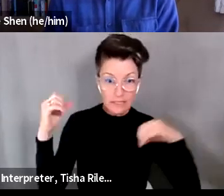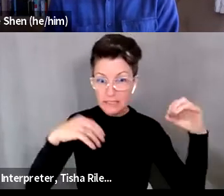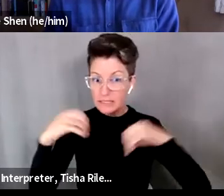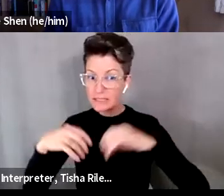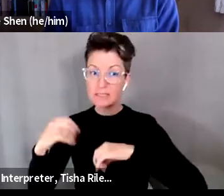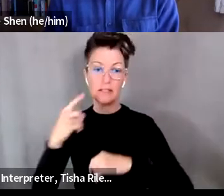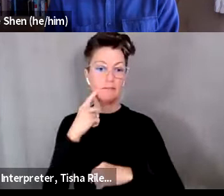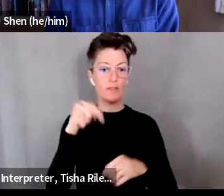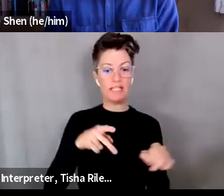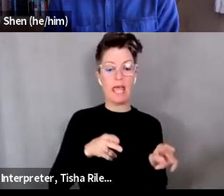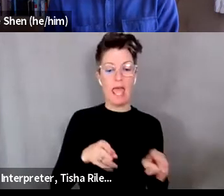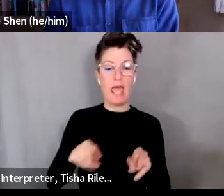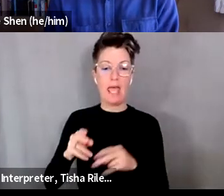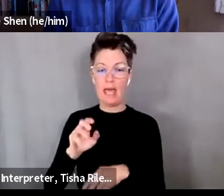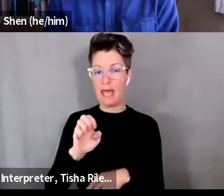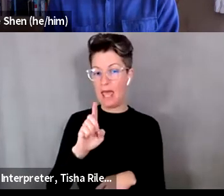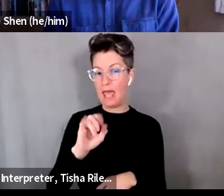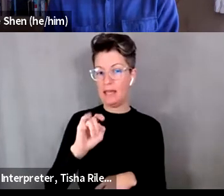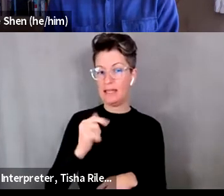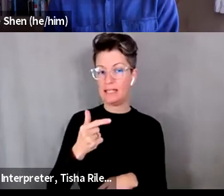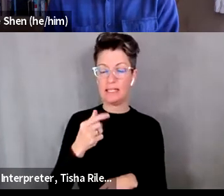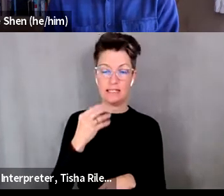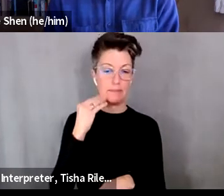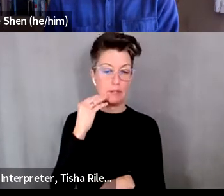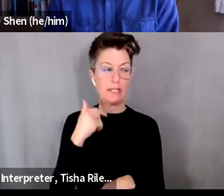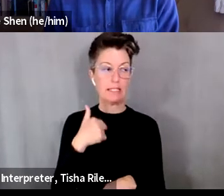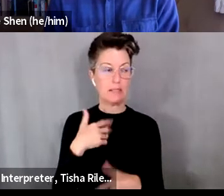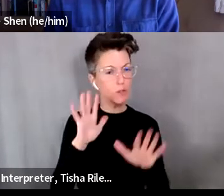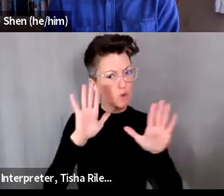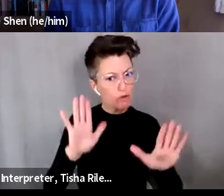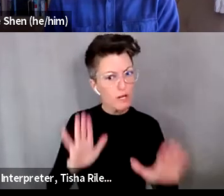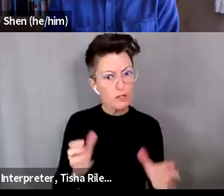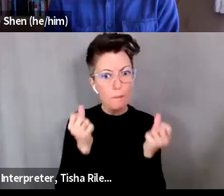and that was really terrific, especially because Chas was not alive